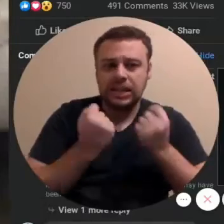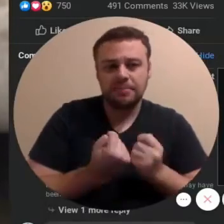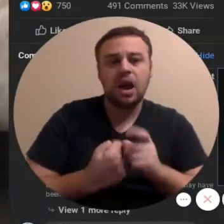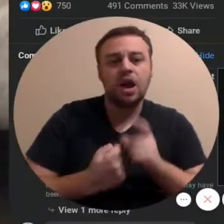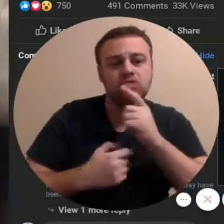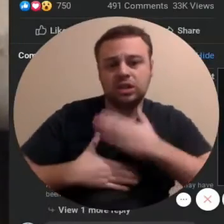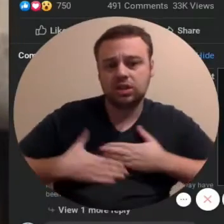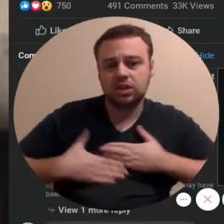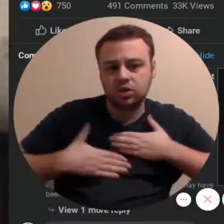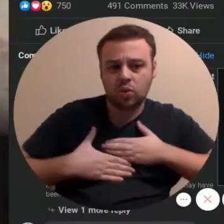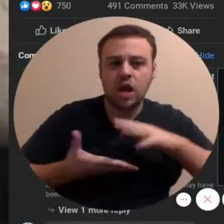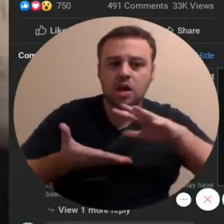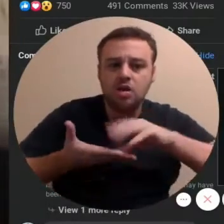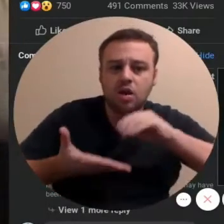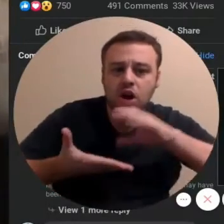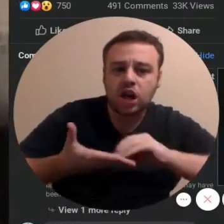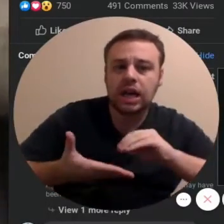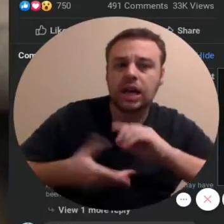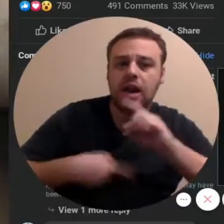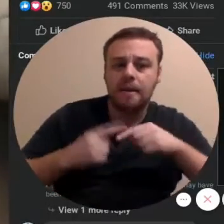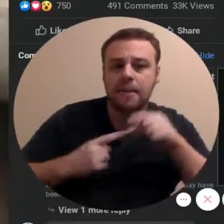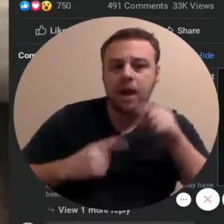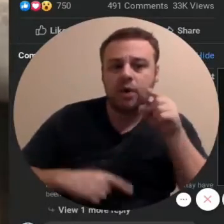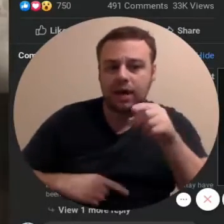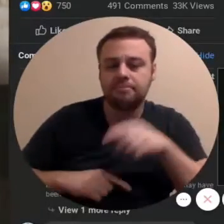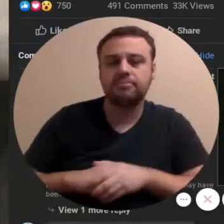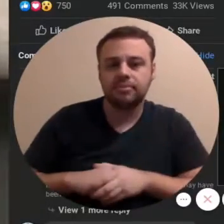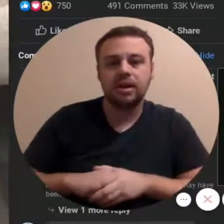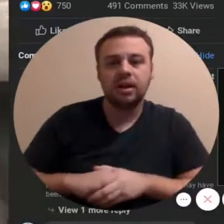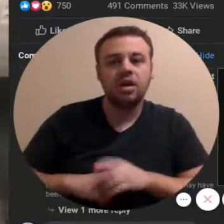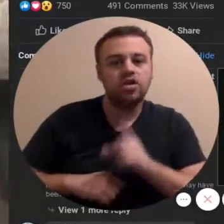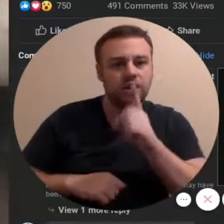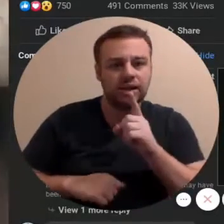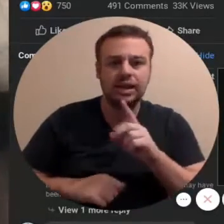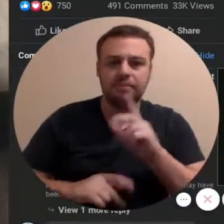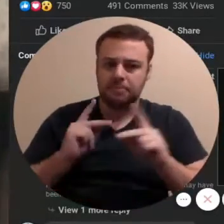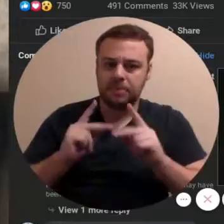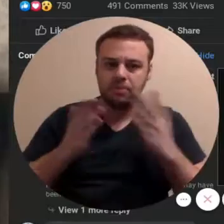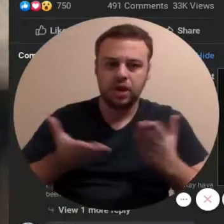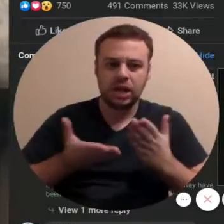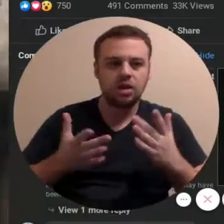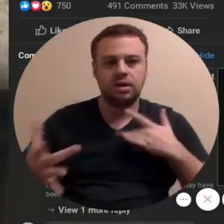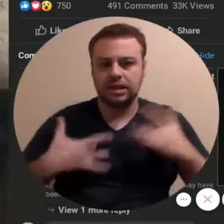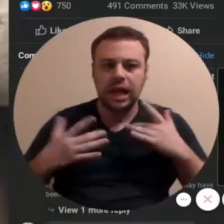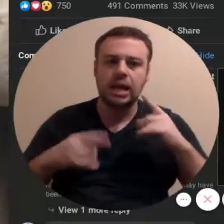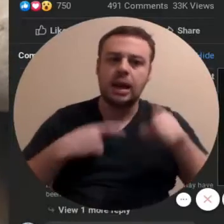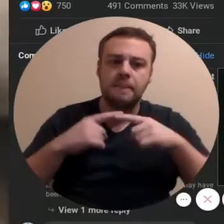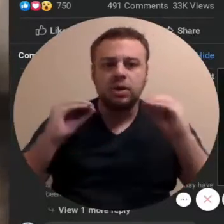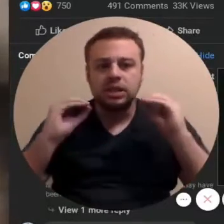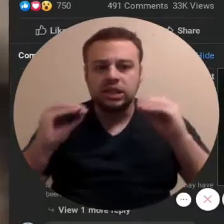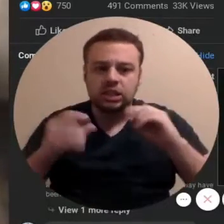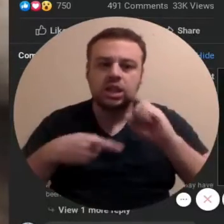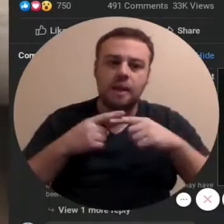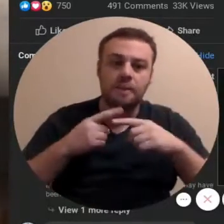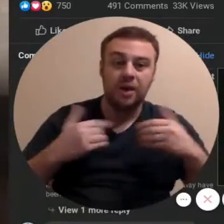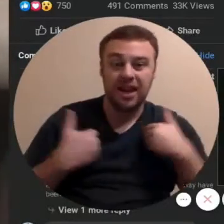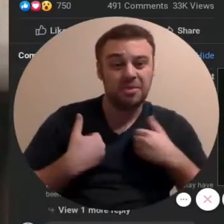would be so enthusiastic about teaching about the animals. It's just amazing. Erica: Yes, isn't that wonderful? I feel like any time guests get time with